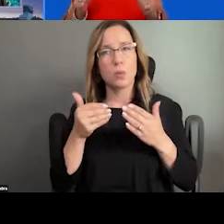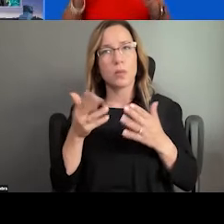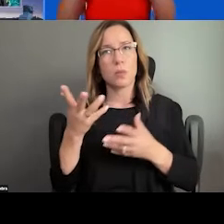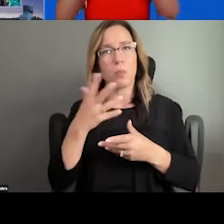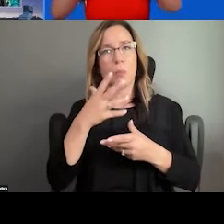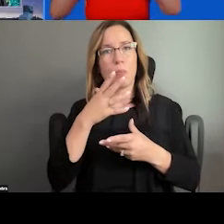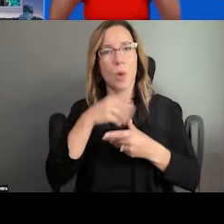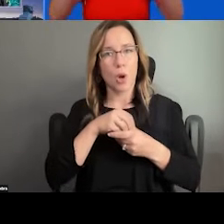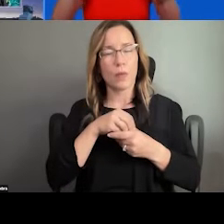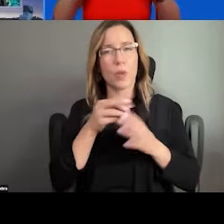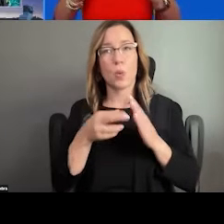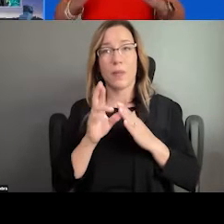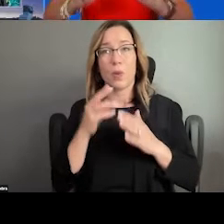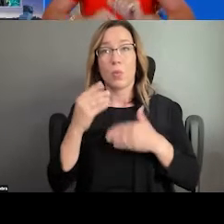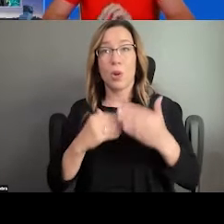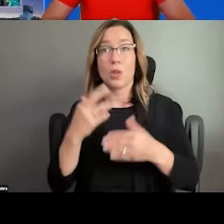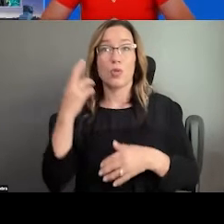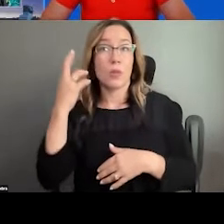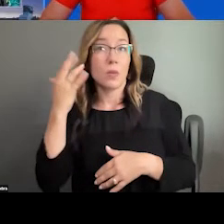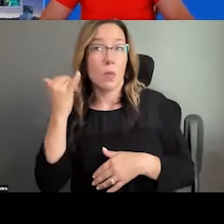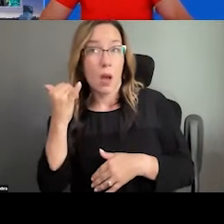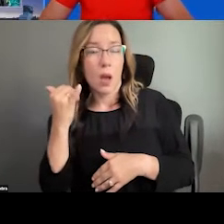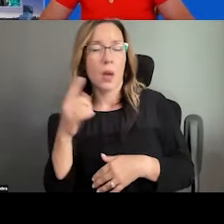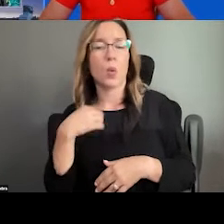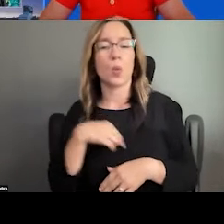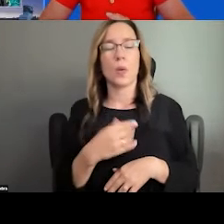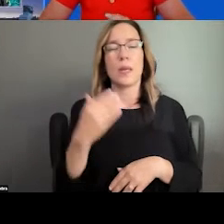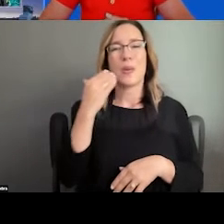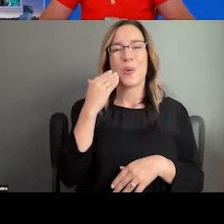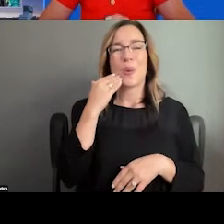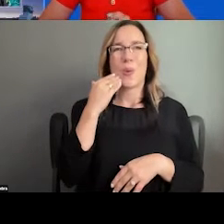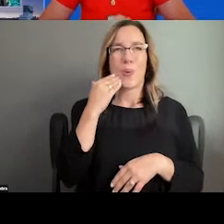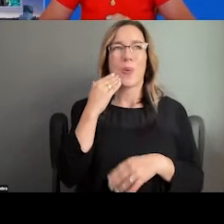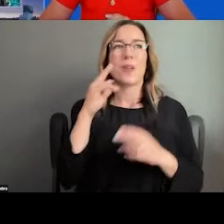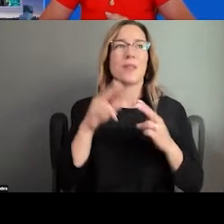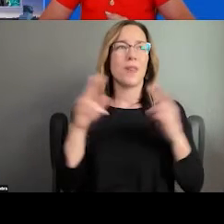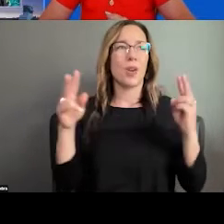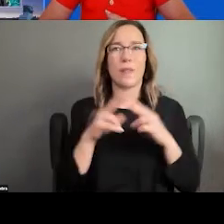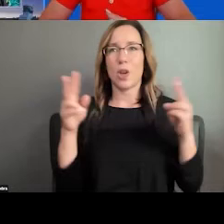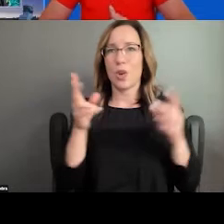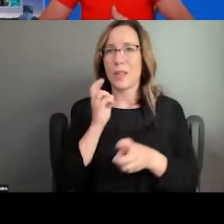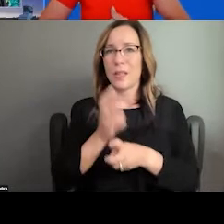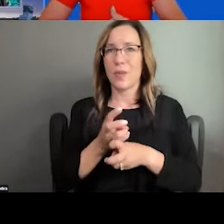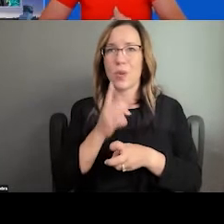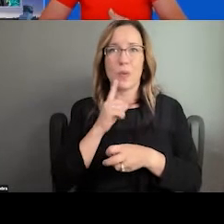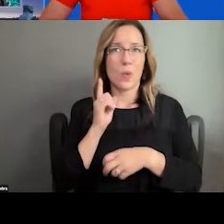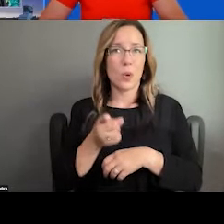Why? Because we know it is sometimes very difficult for you to